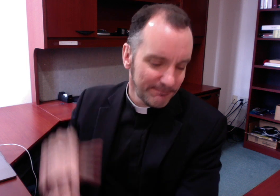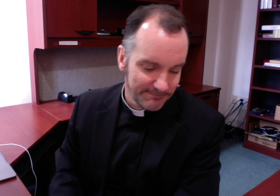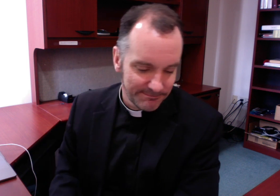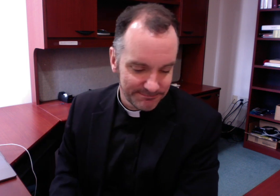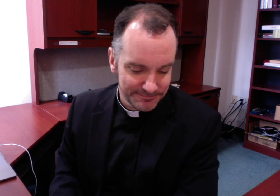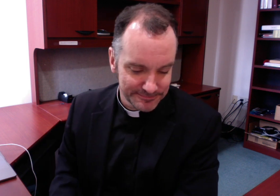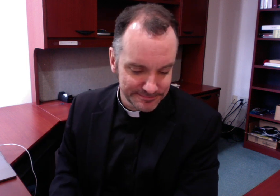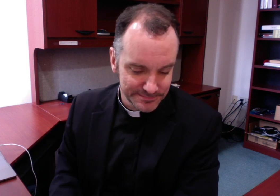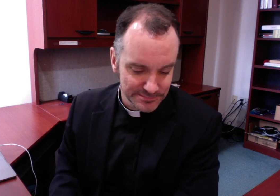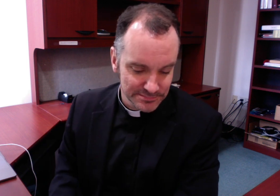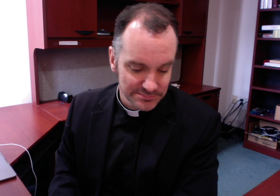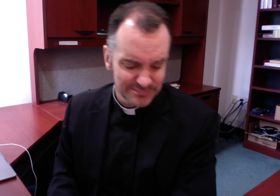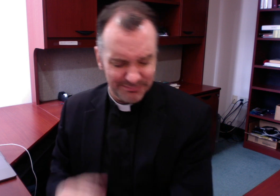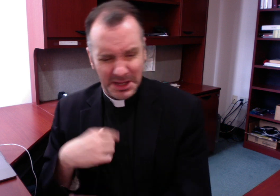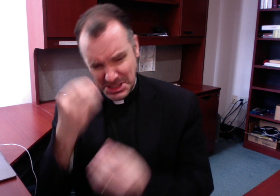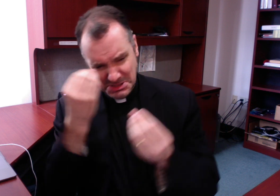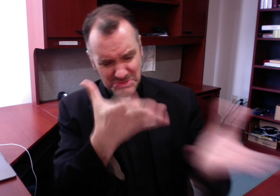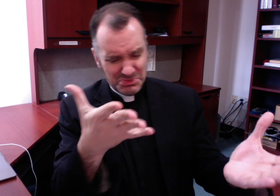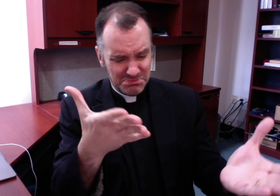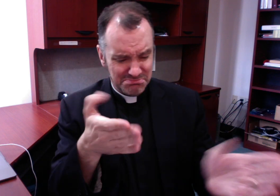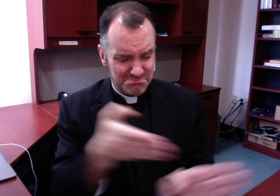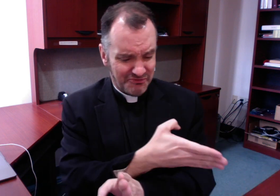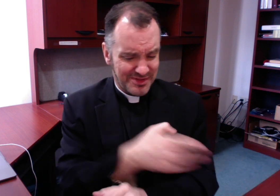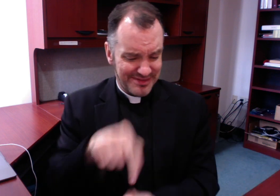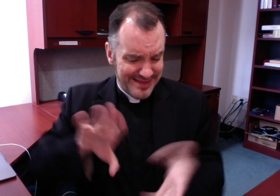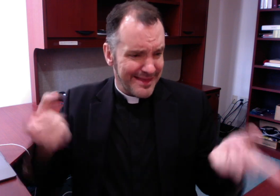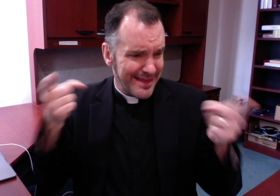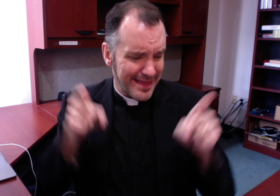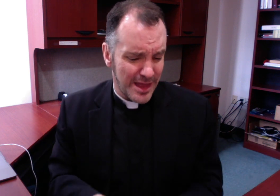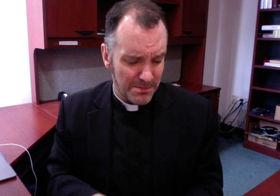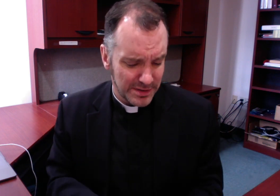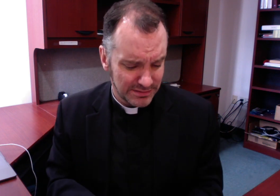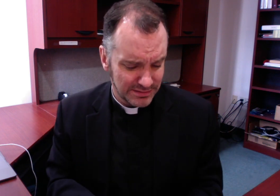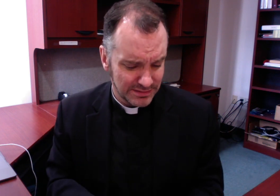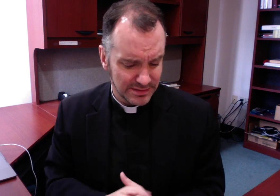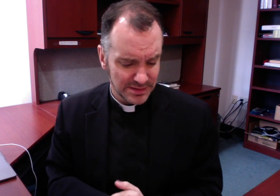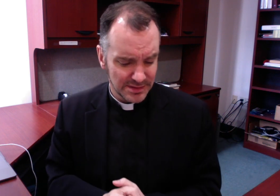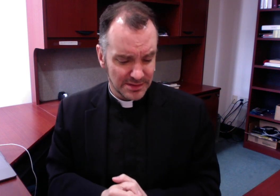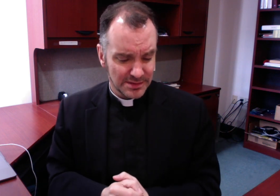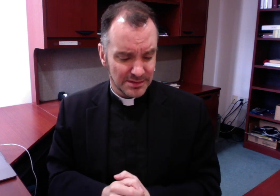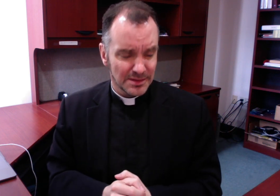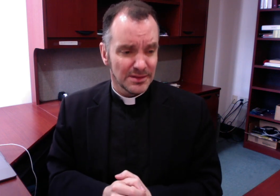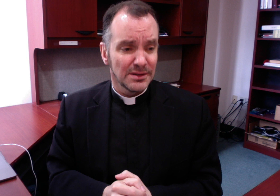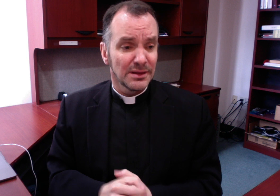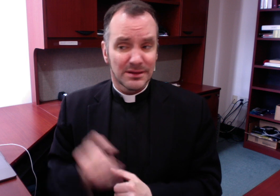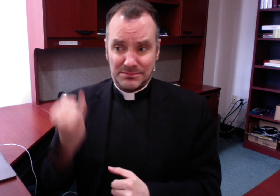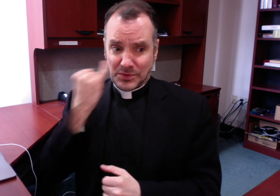And now I have told you this before it happens, so that when it happens you may